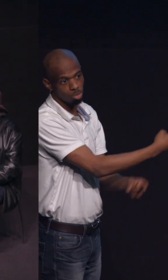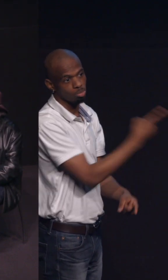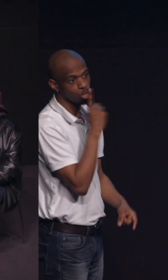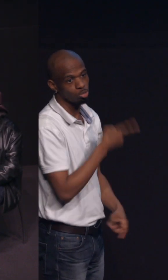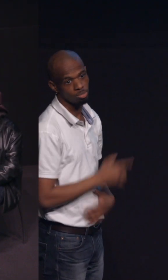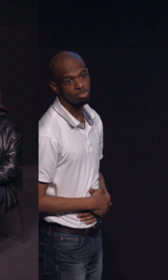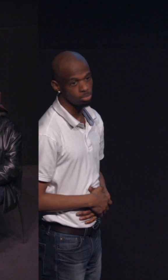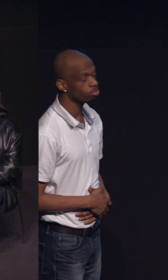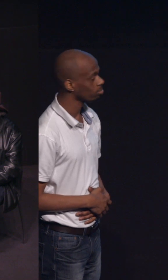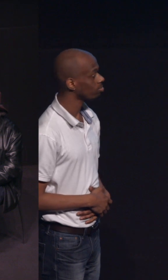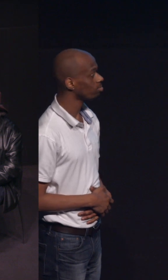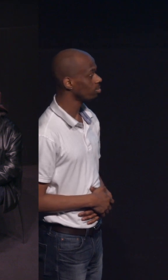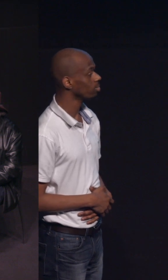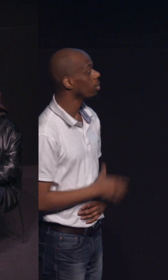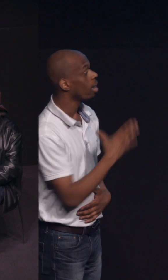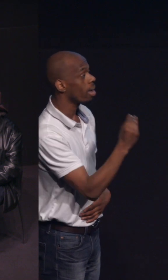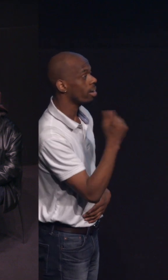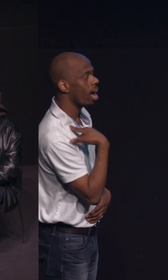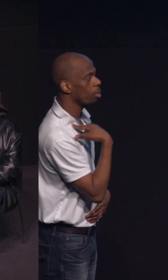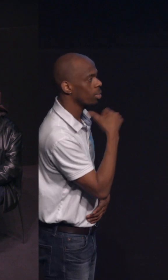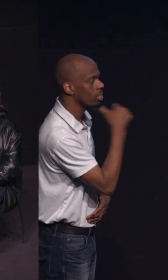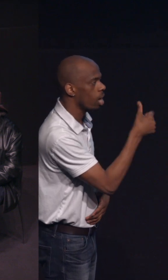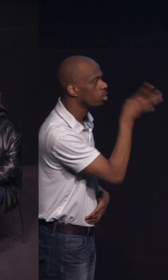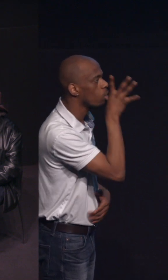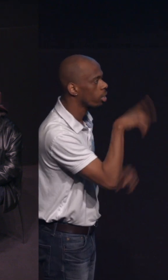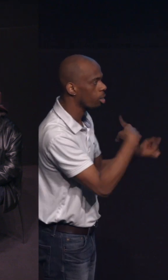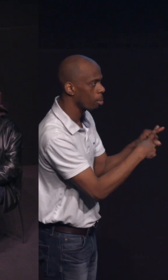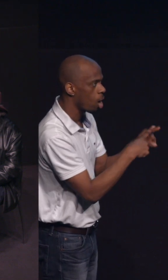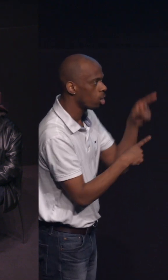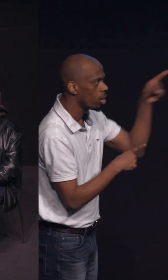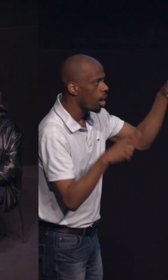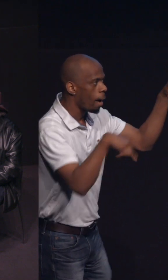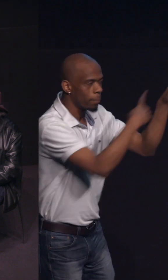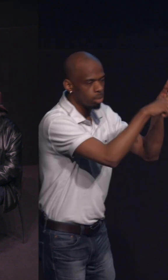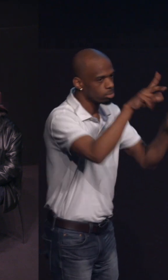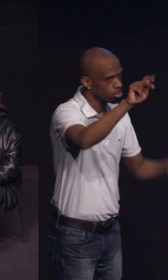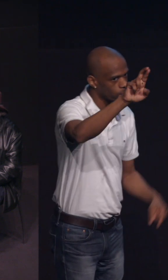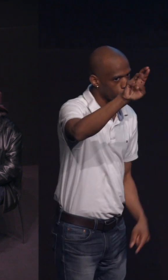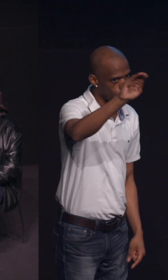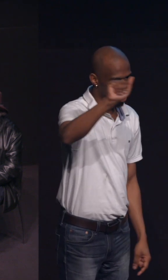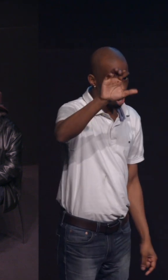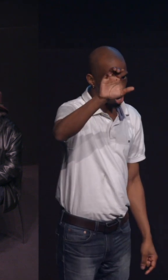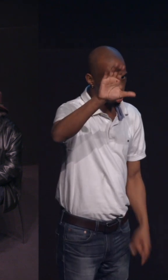Kanchan: Pandora, I was not talking about you when I said that about the permaculture side. Pandora: Oh, I know, I know you weren't.